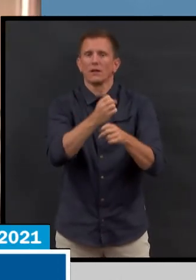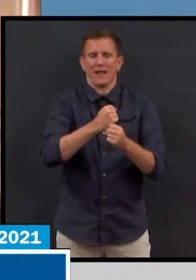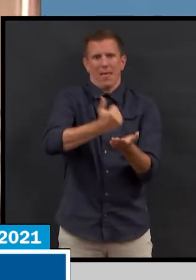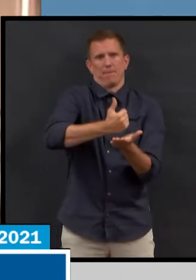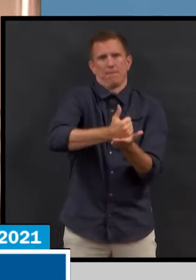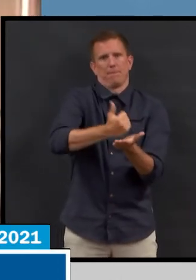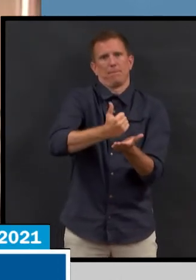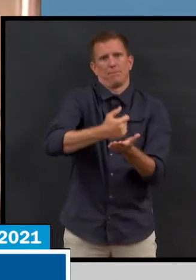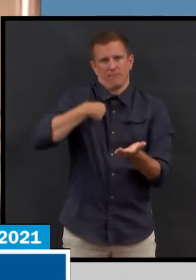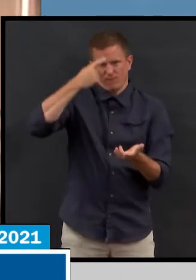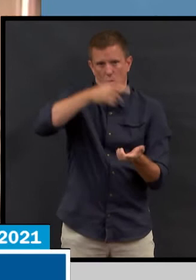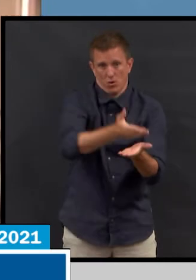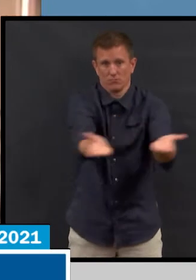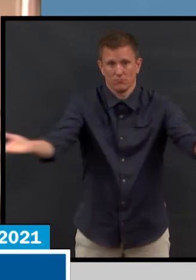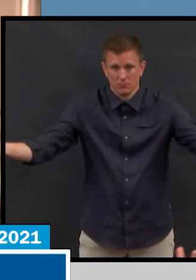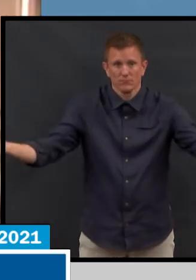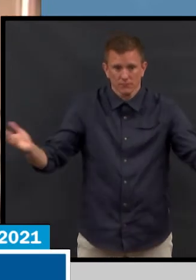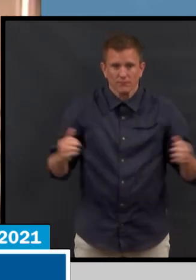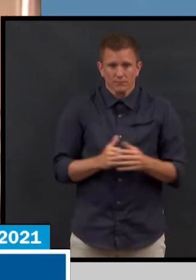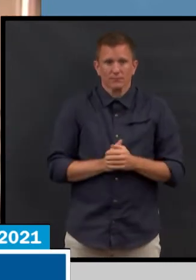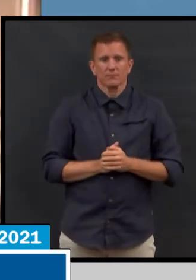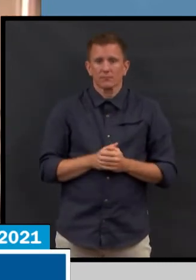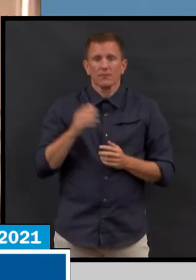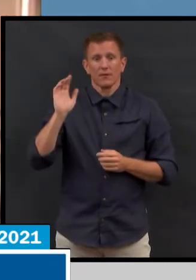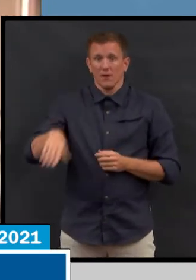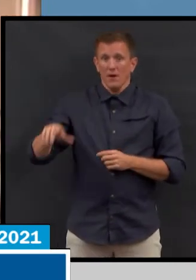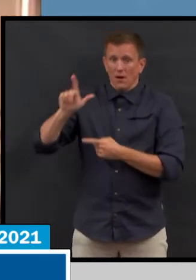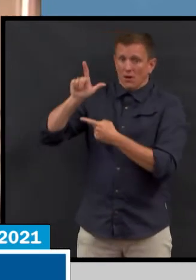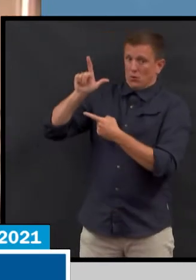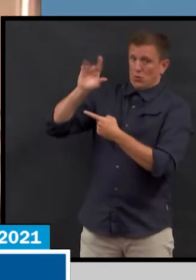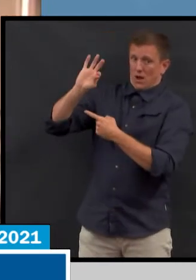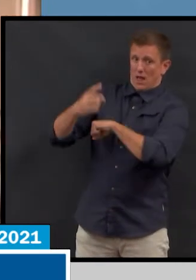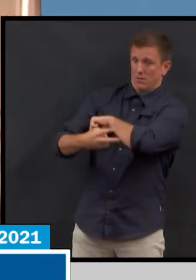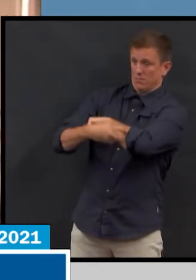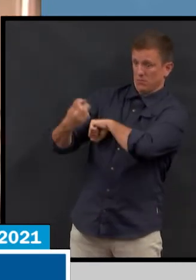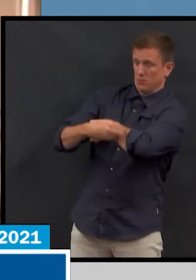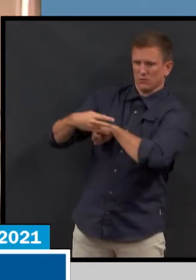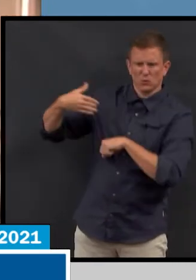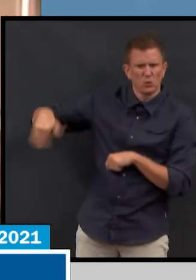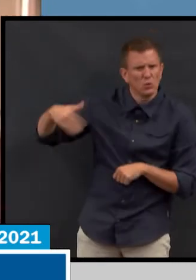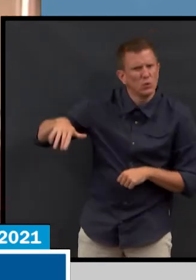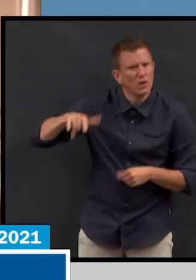that's unacceptable but if it is a shoplifting or a low-level crime and that that we can